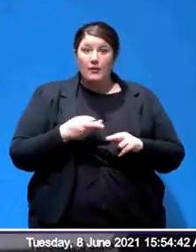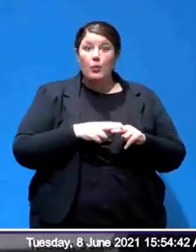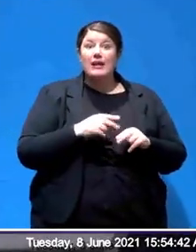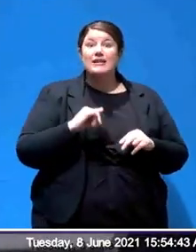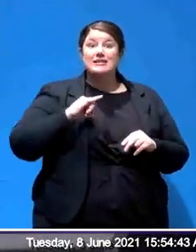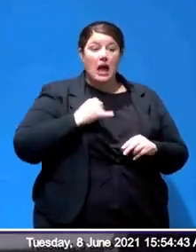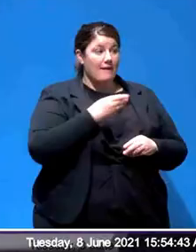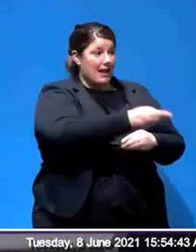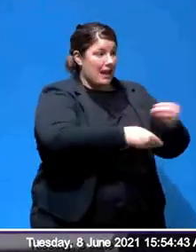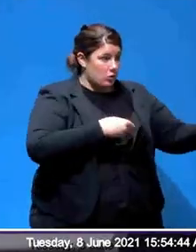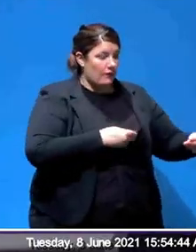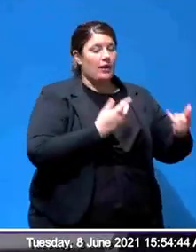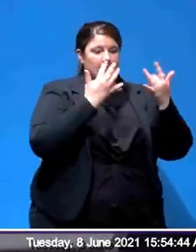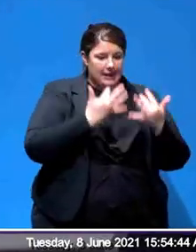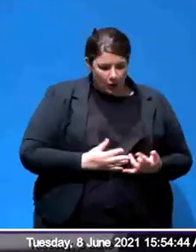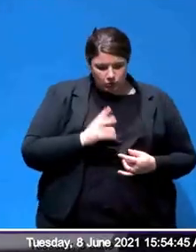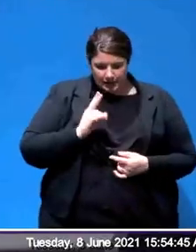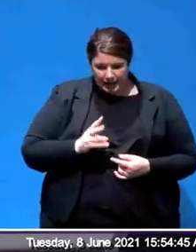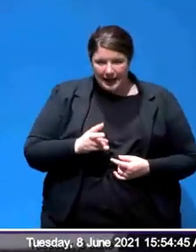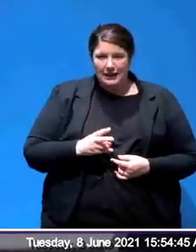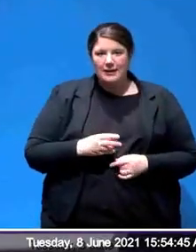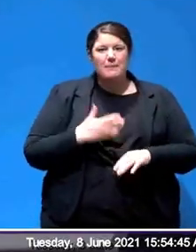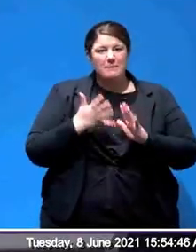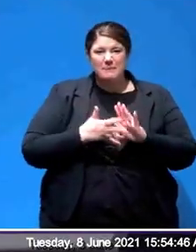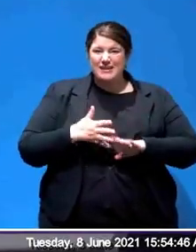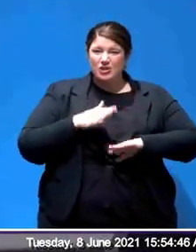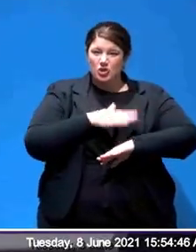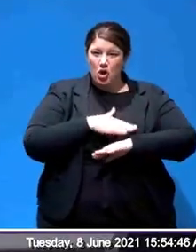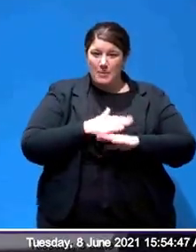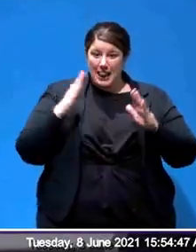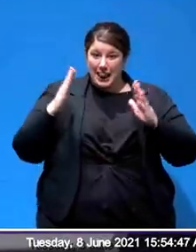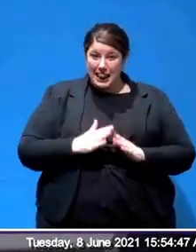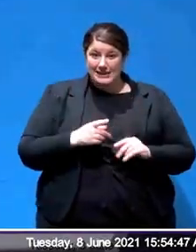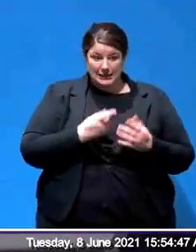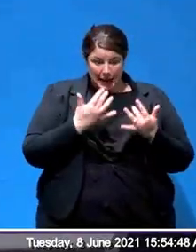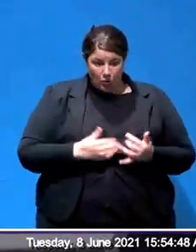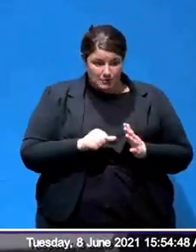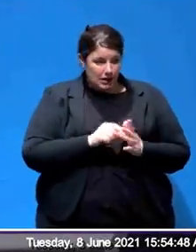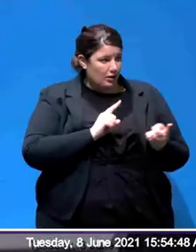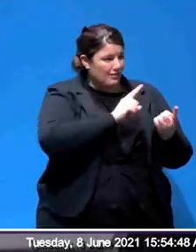you can imagine is taking time away from other things that staff would be doing